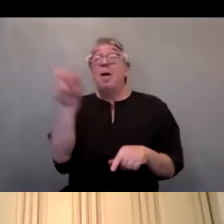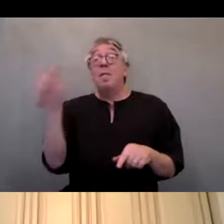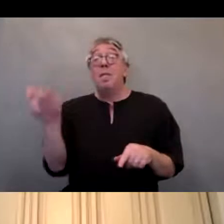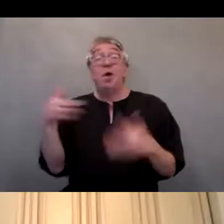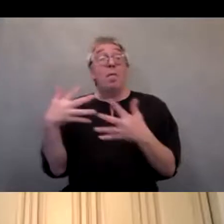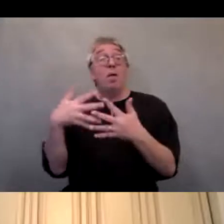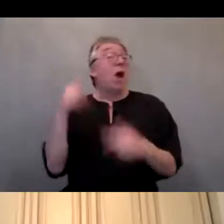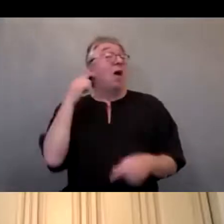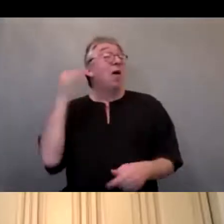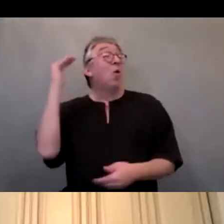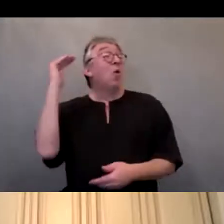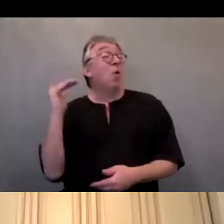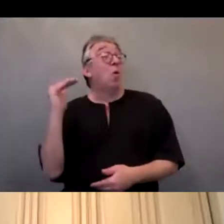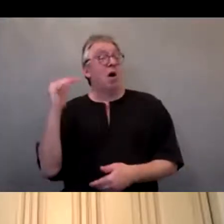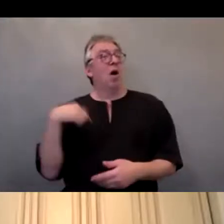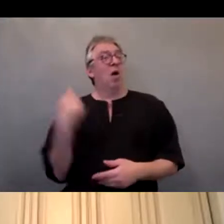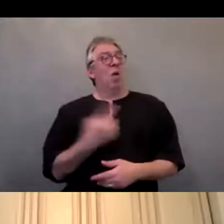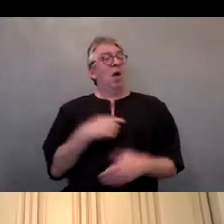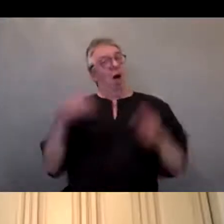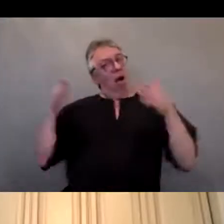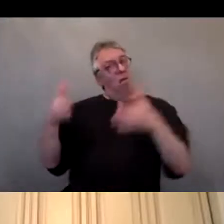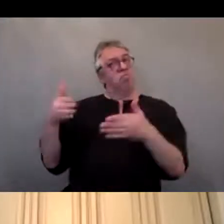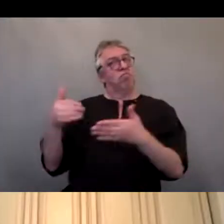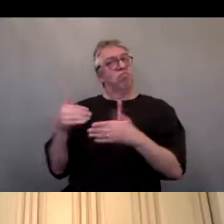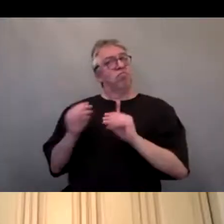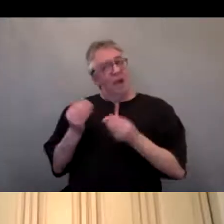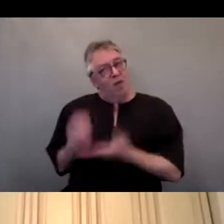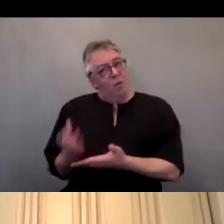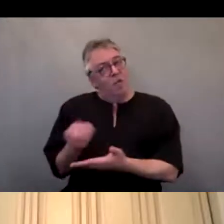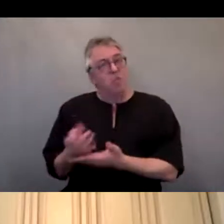, support, and education for people with